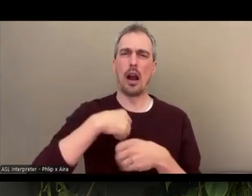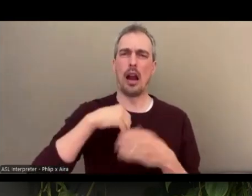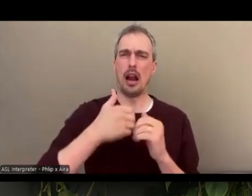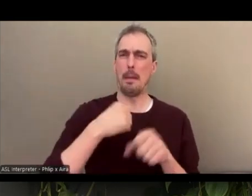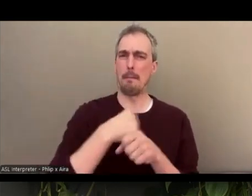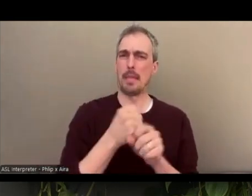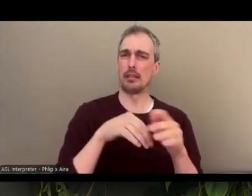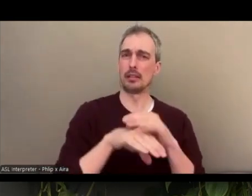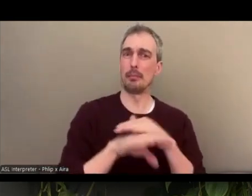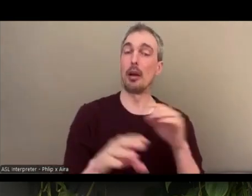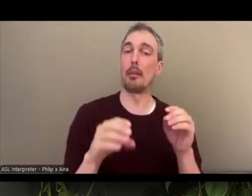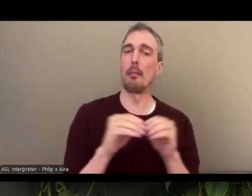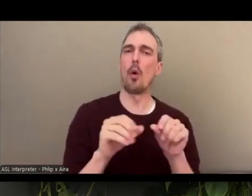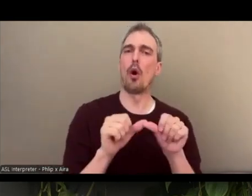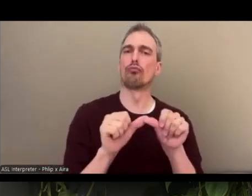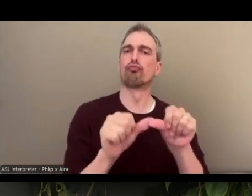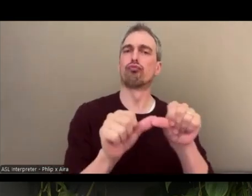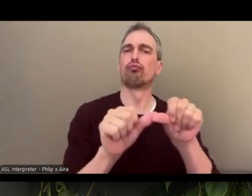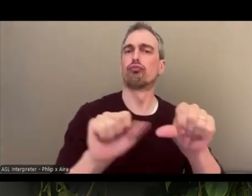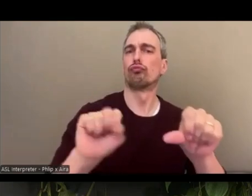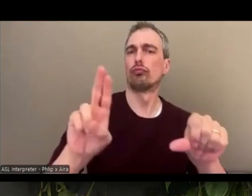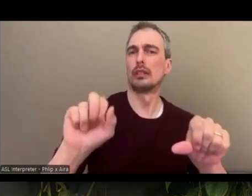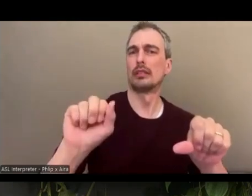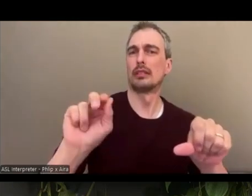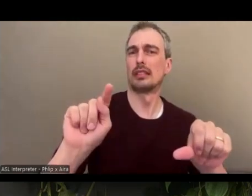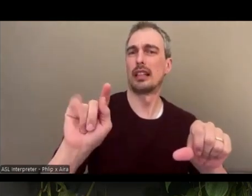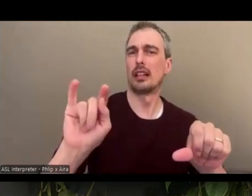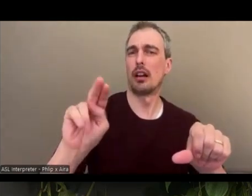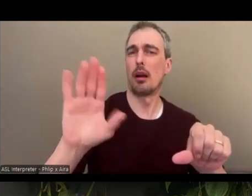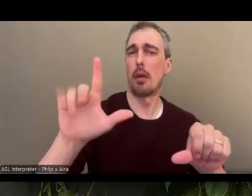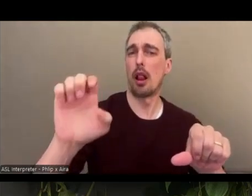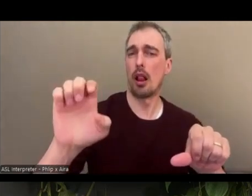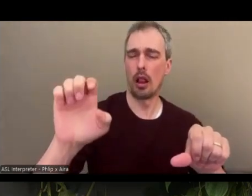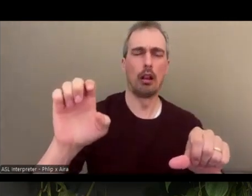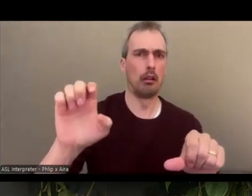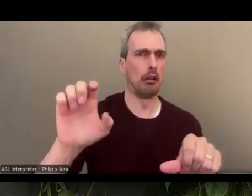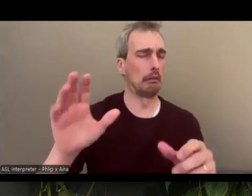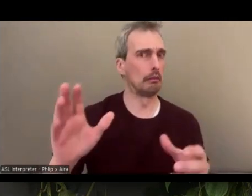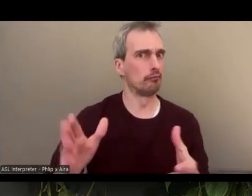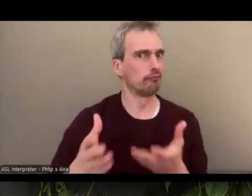I highly recommend it for anyone who is trying to take a more systematic approach to accessibility.